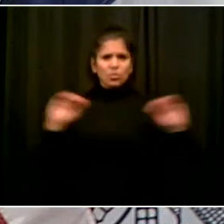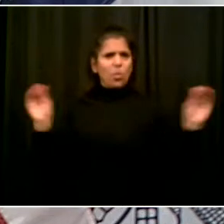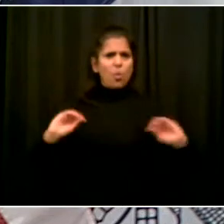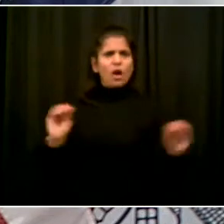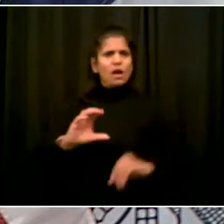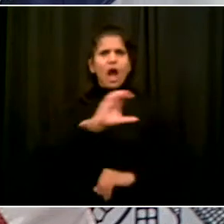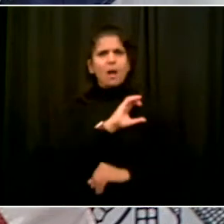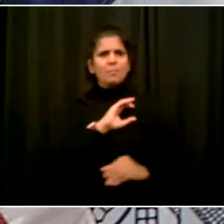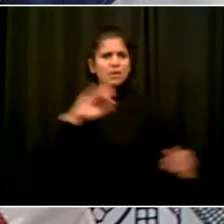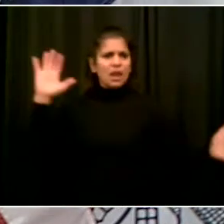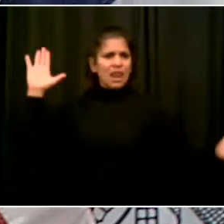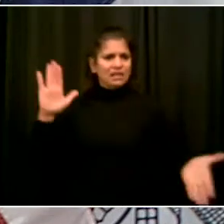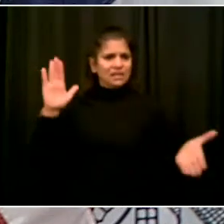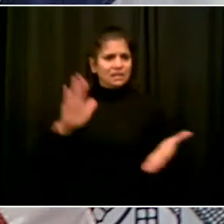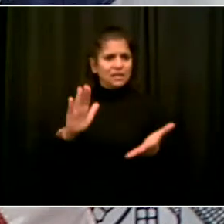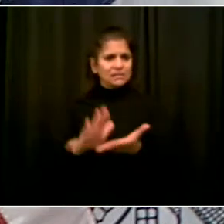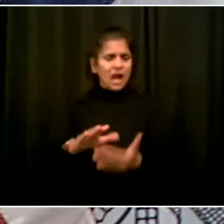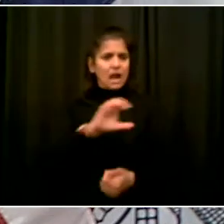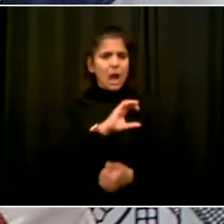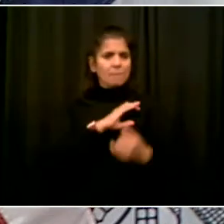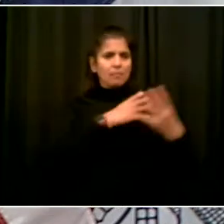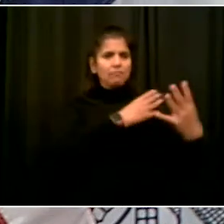COMMISSIONER. THAT PROCESS HAS BEEN GOING ON ALREADY. HTE E OLWHE IDEA A